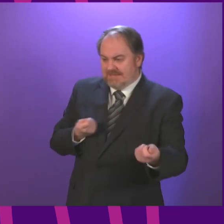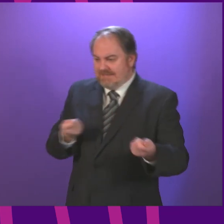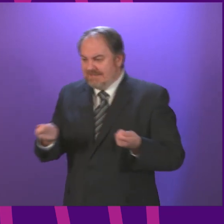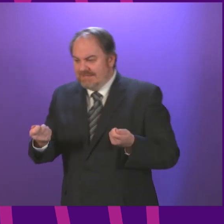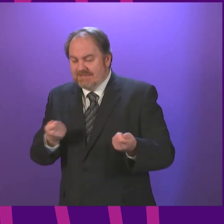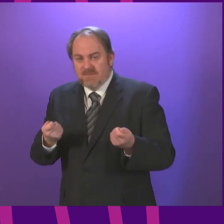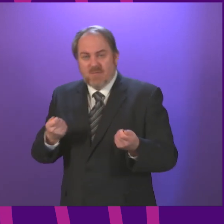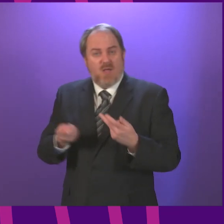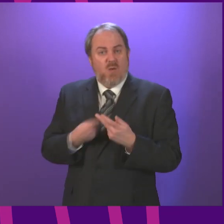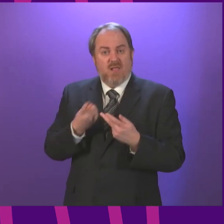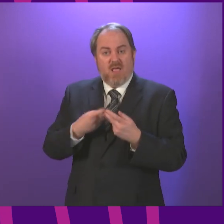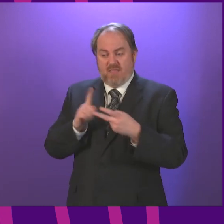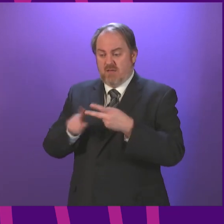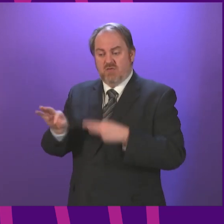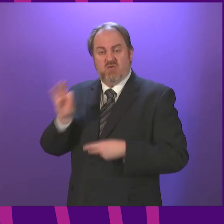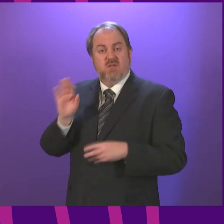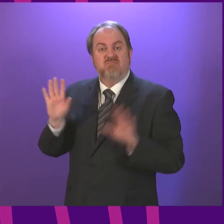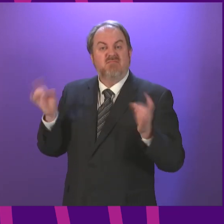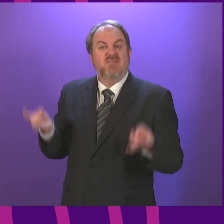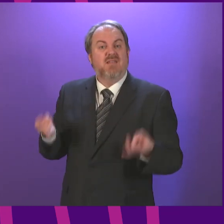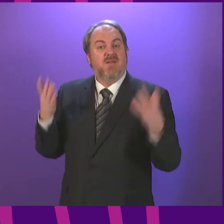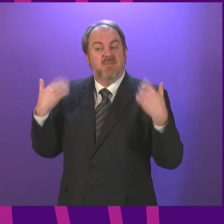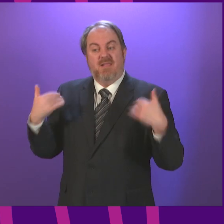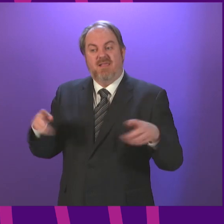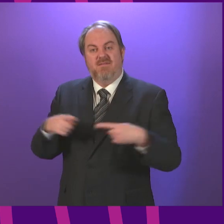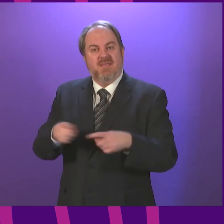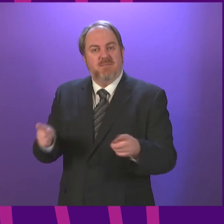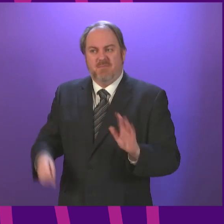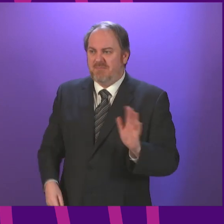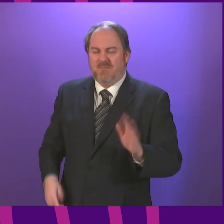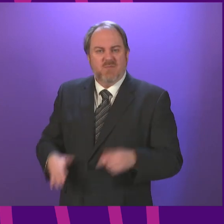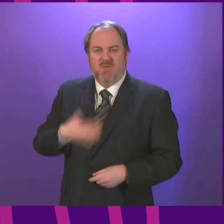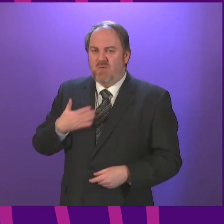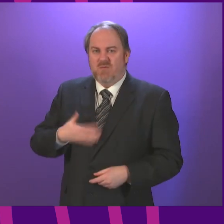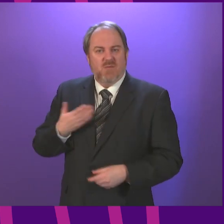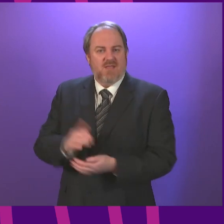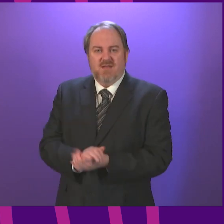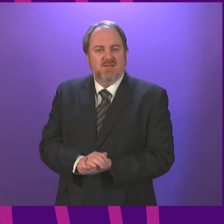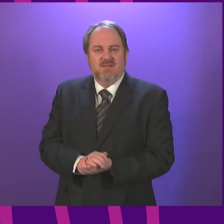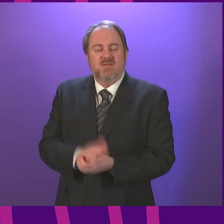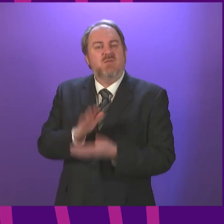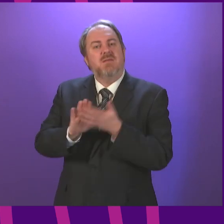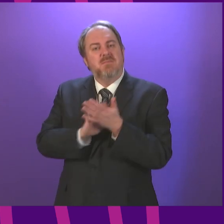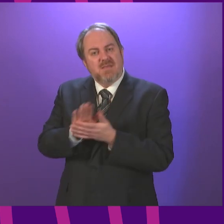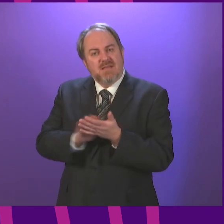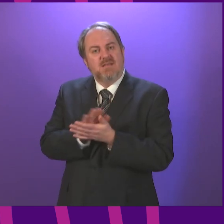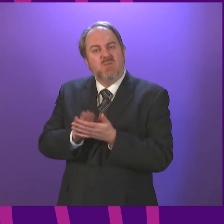alternative is simply to give up on things—to give up on the jobs and on the economic prospects,